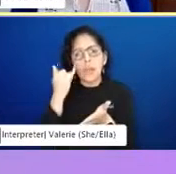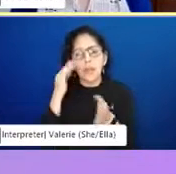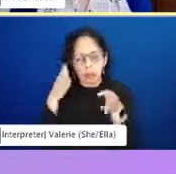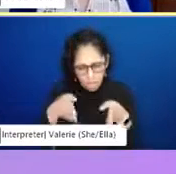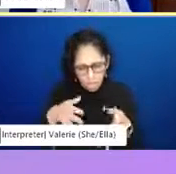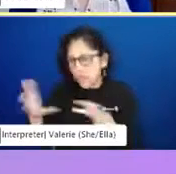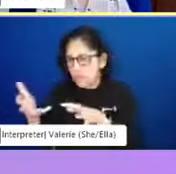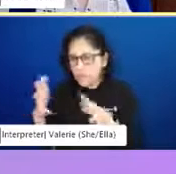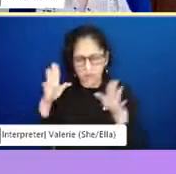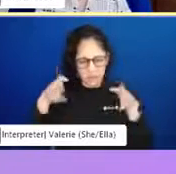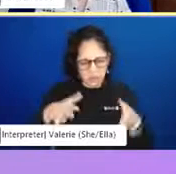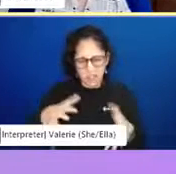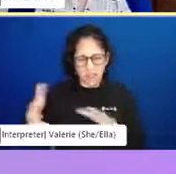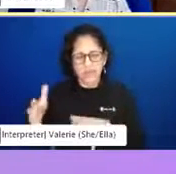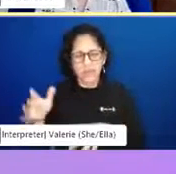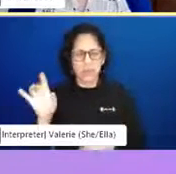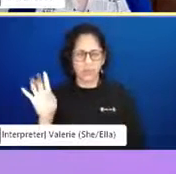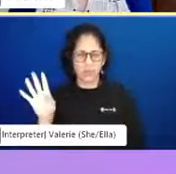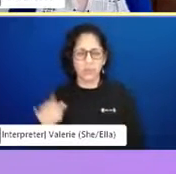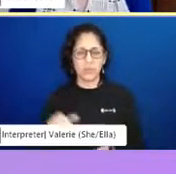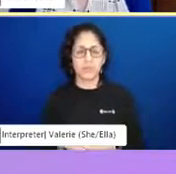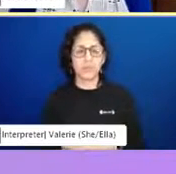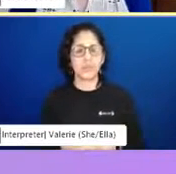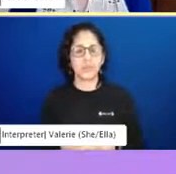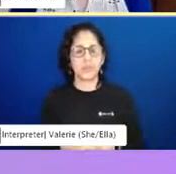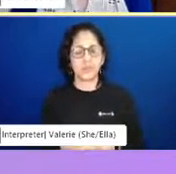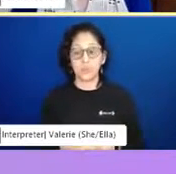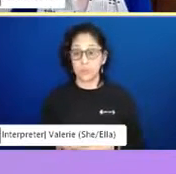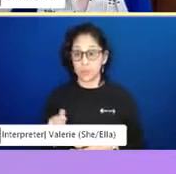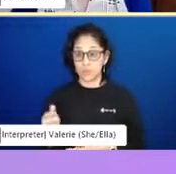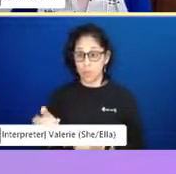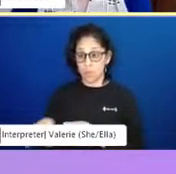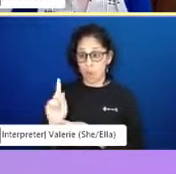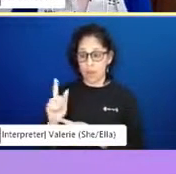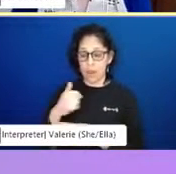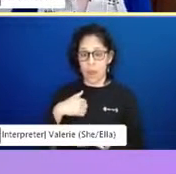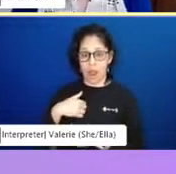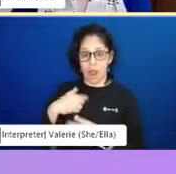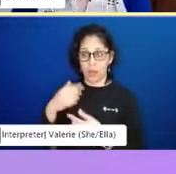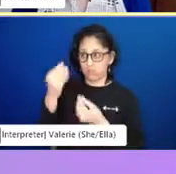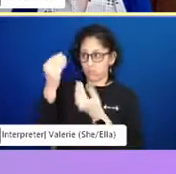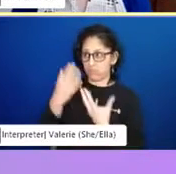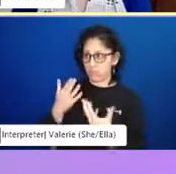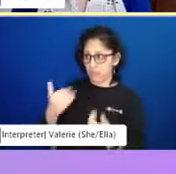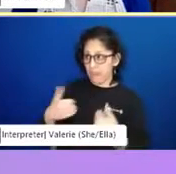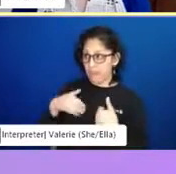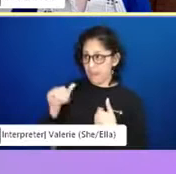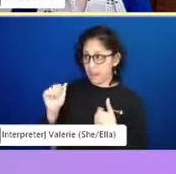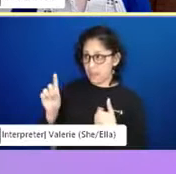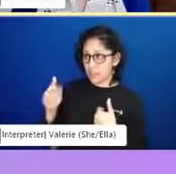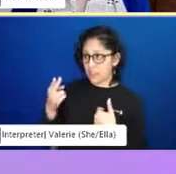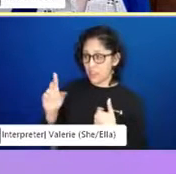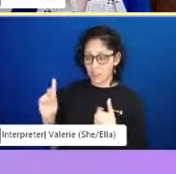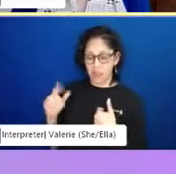I remember the exact moment that I was told that I had ADHD I think I cried because For the First